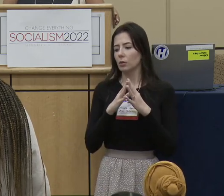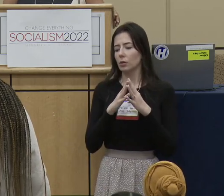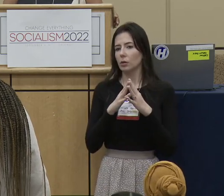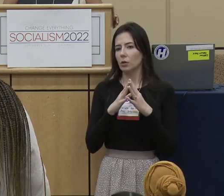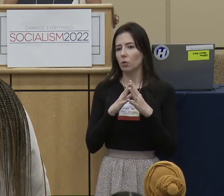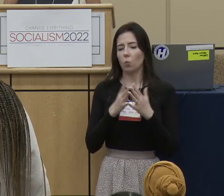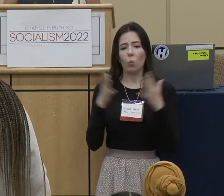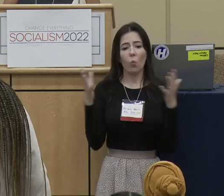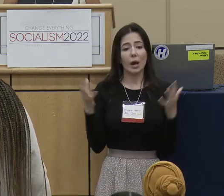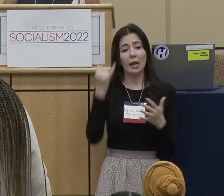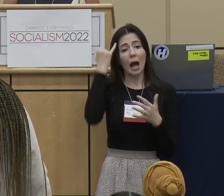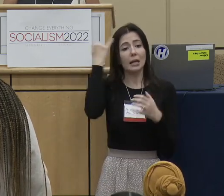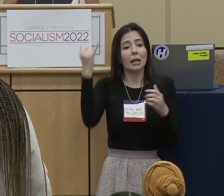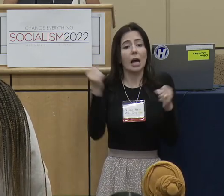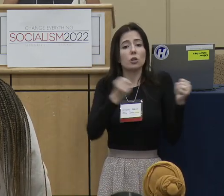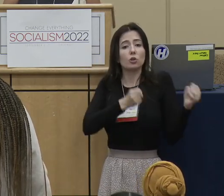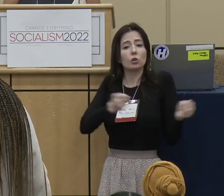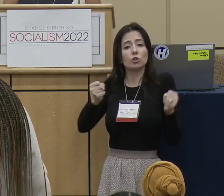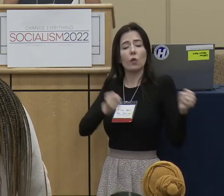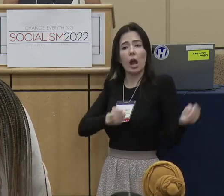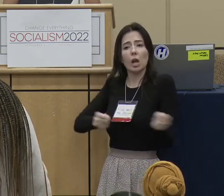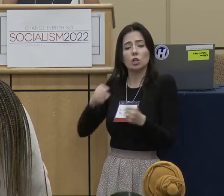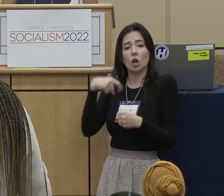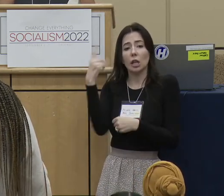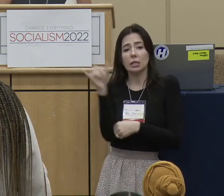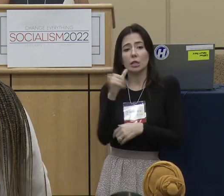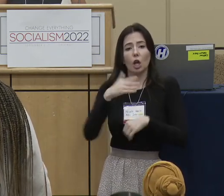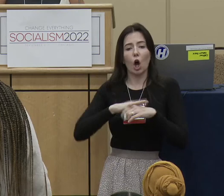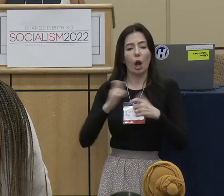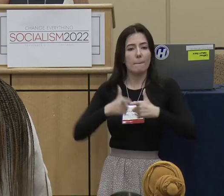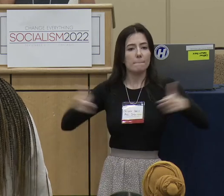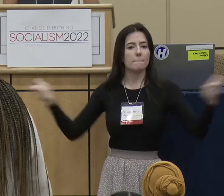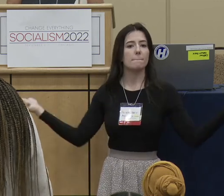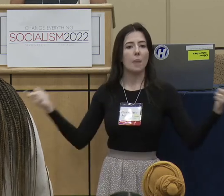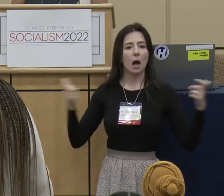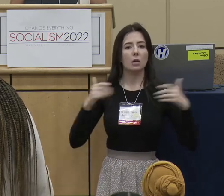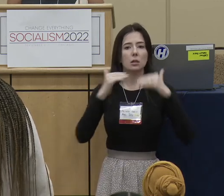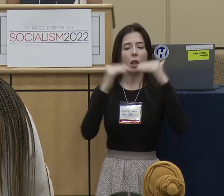really curious about what an ideological strategy looks like